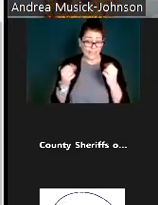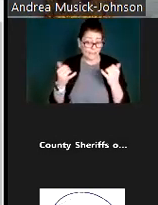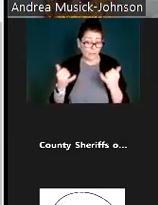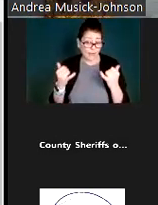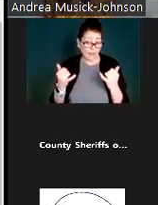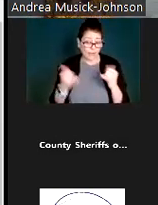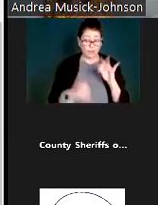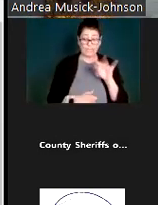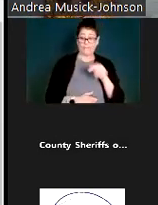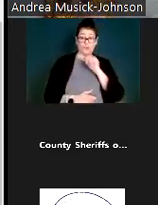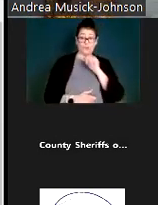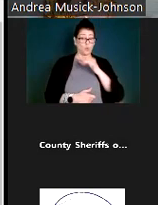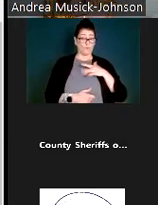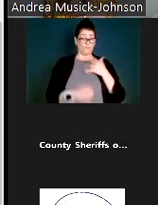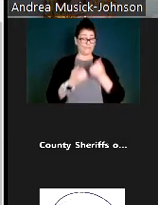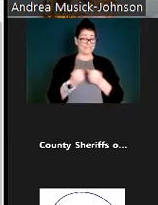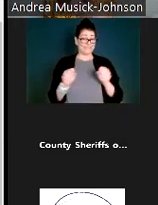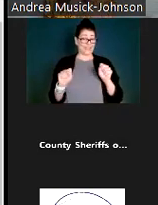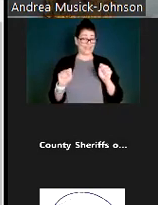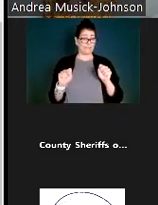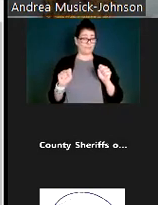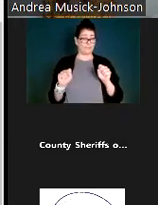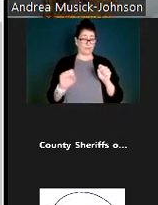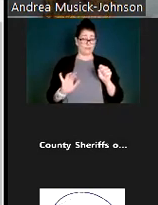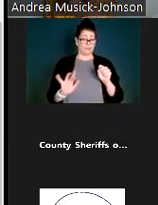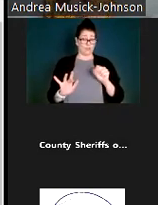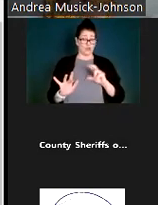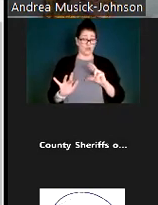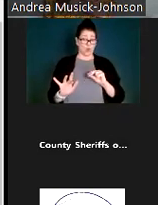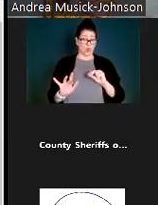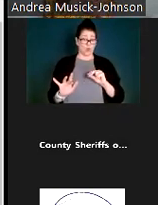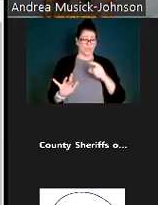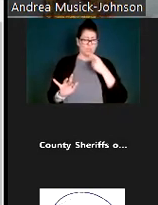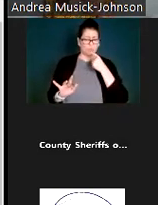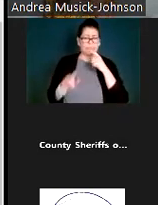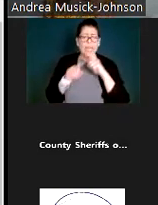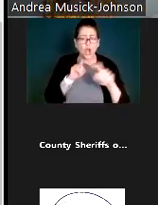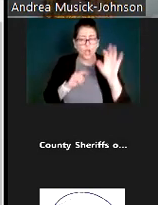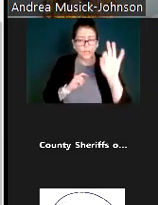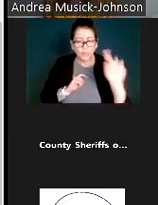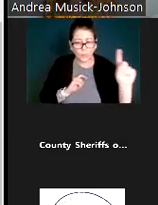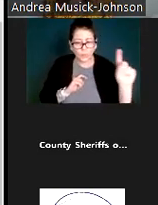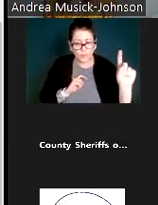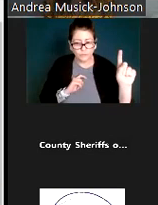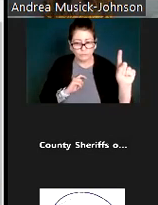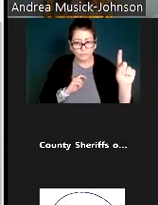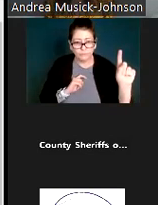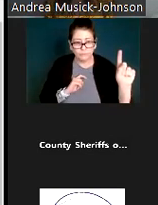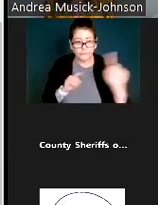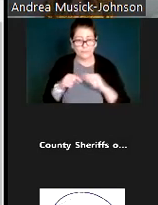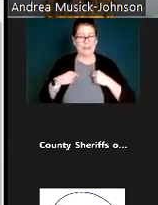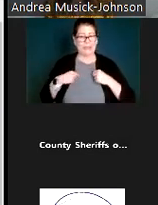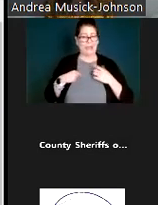feel safe, it will prompt you to call 911. But I currently feel safe, so I'll click yes.